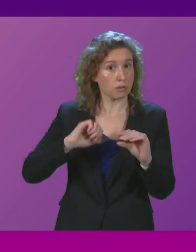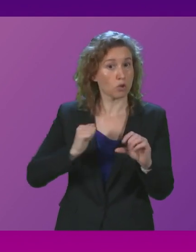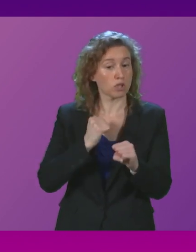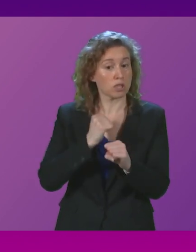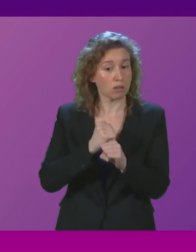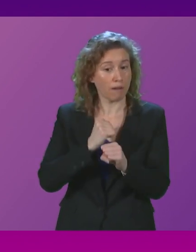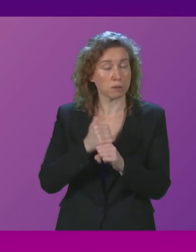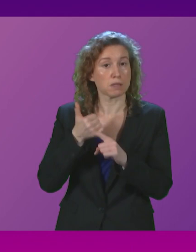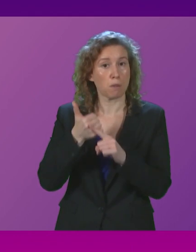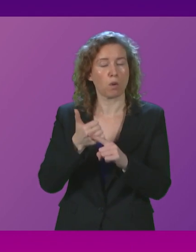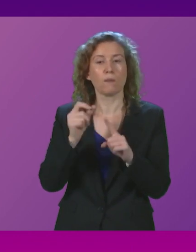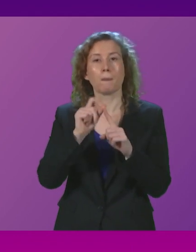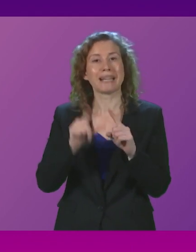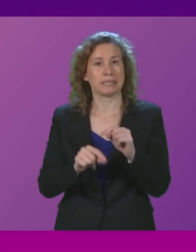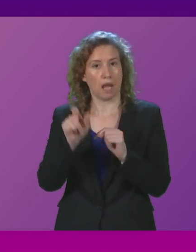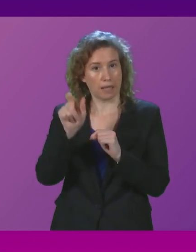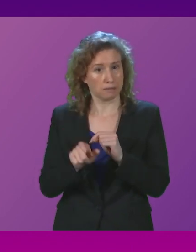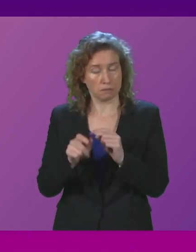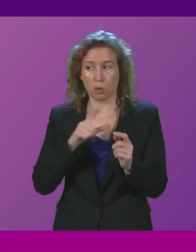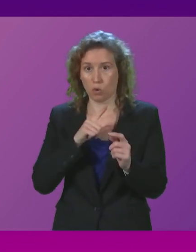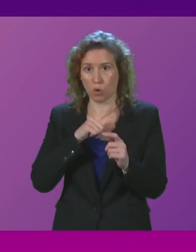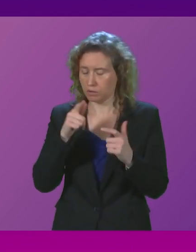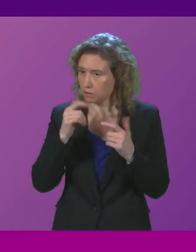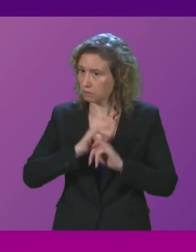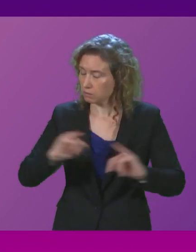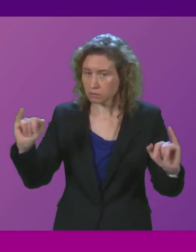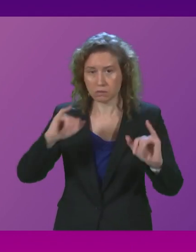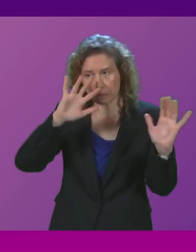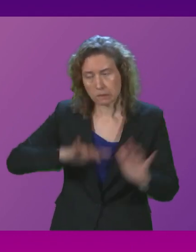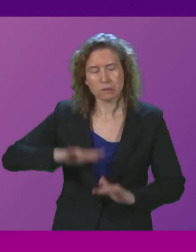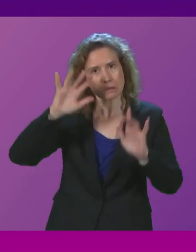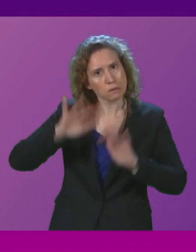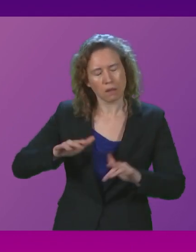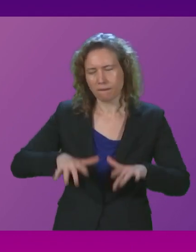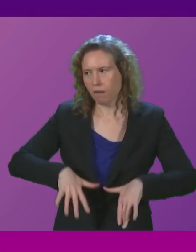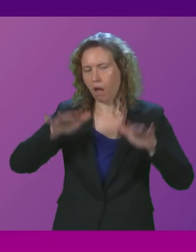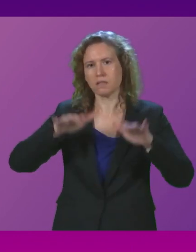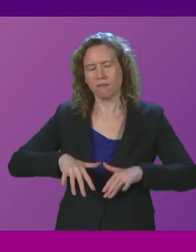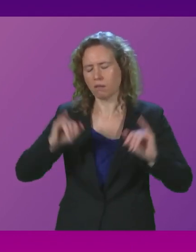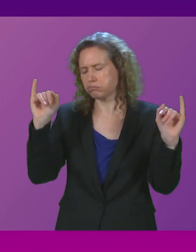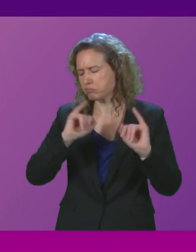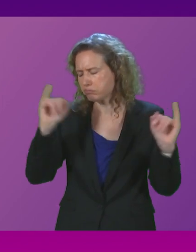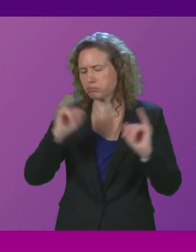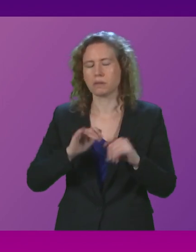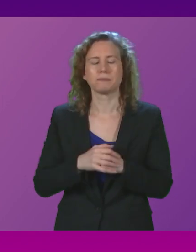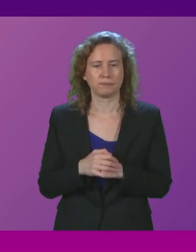support for the people of Pakistan as they face on-going devastation following severe monsoon flash flooding.